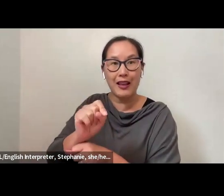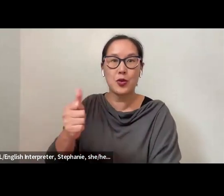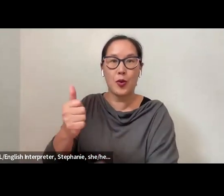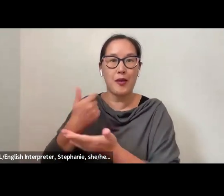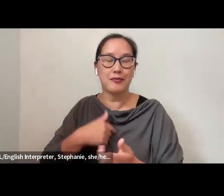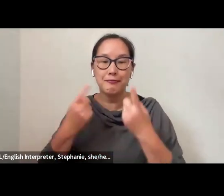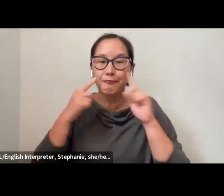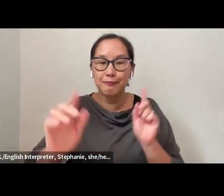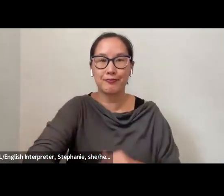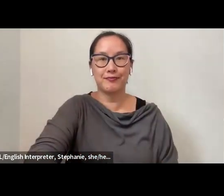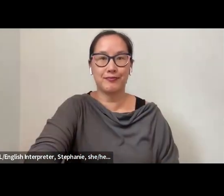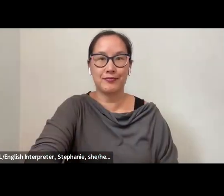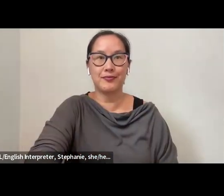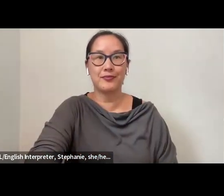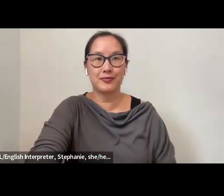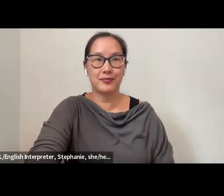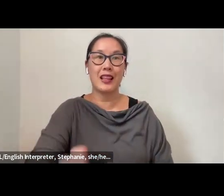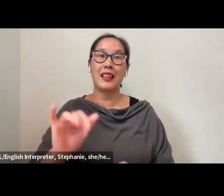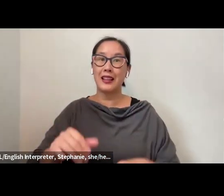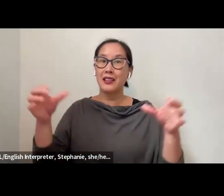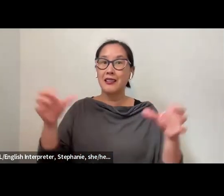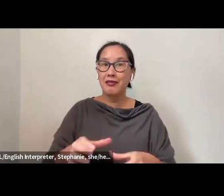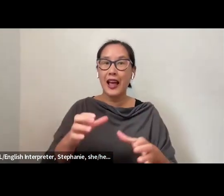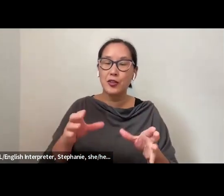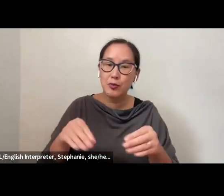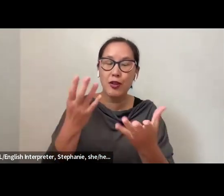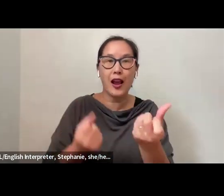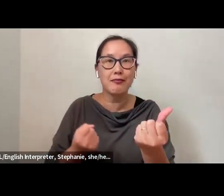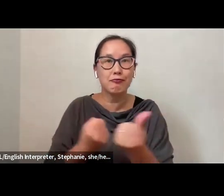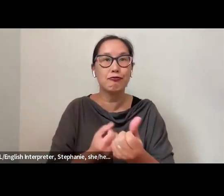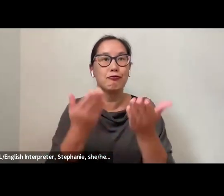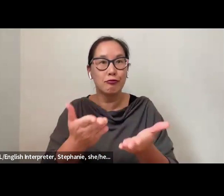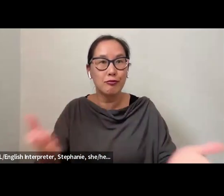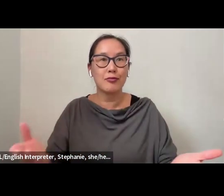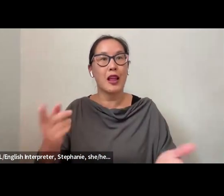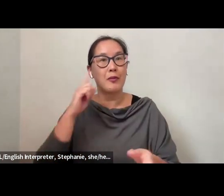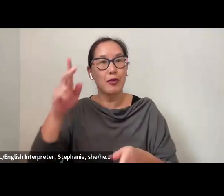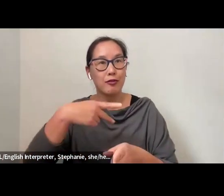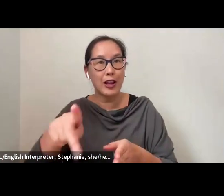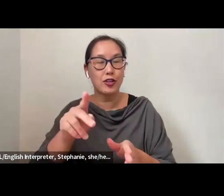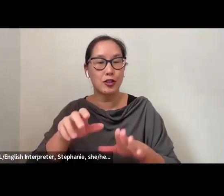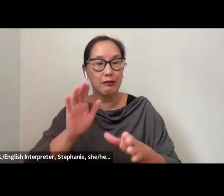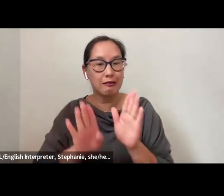for BIPOC, disabled filmmakers. Some of our efforts will include